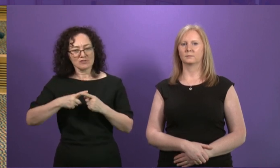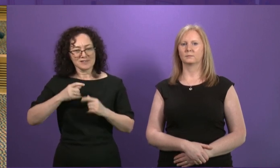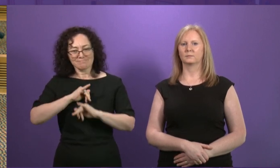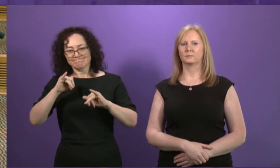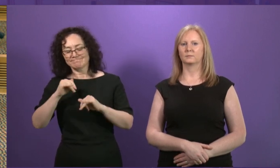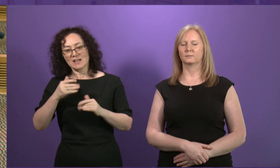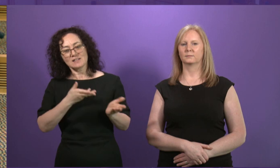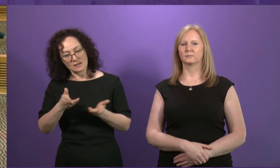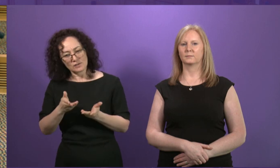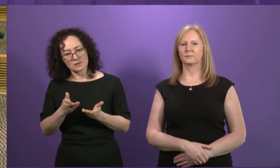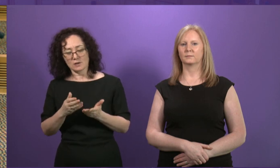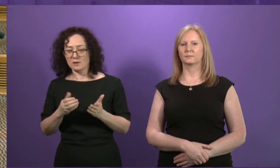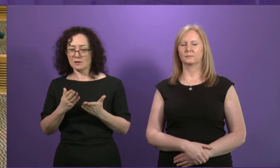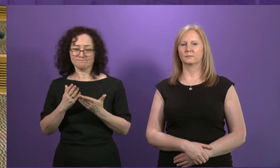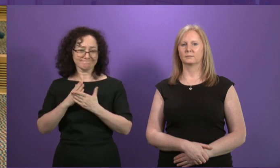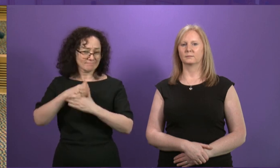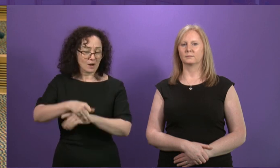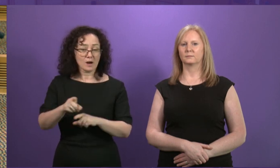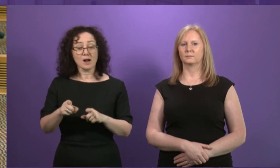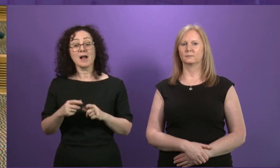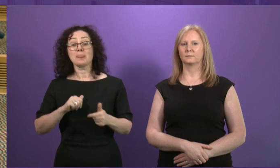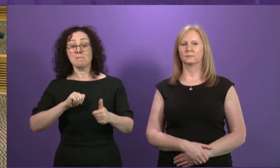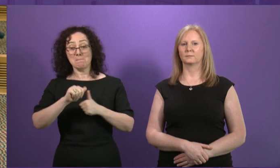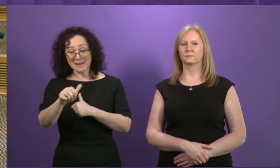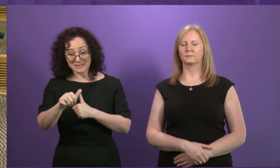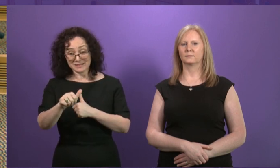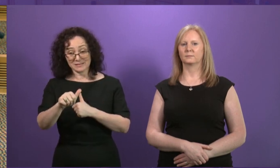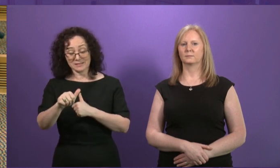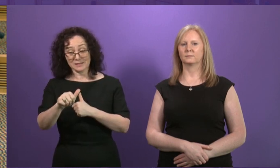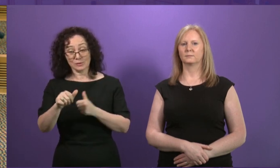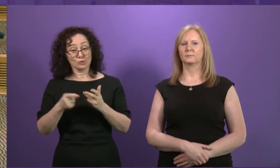challenges, remain the best-performing accident and emergency services anywhere in the UK.